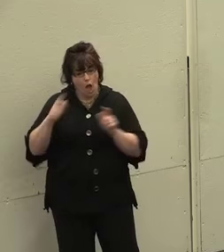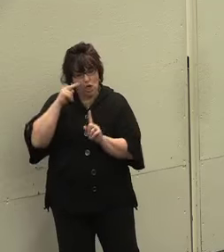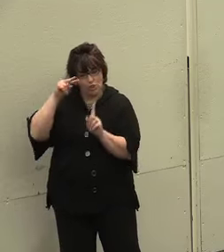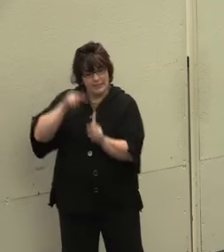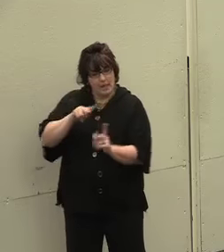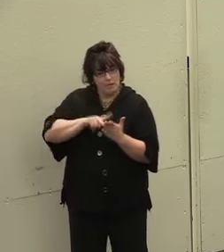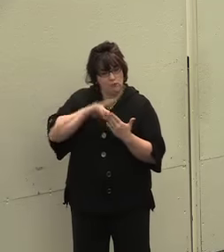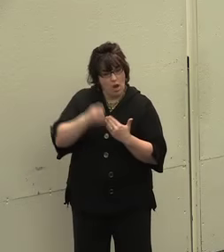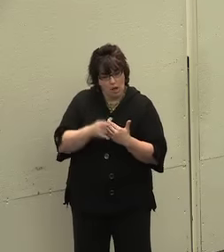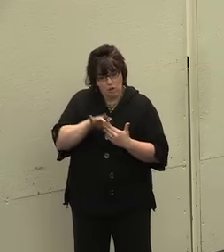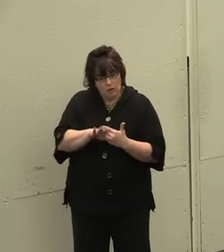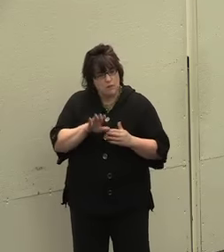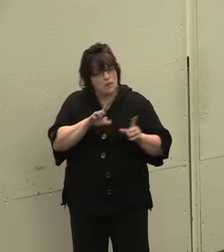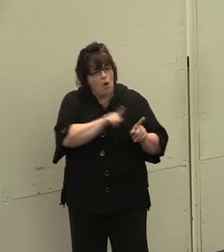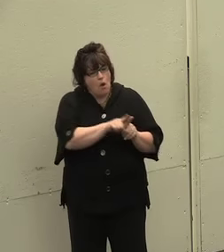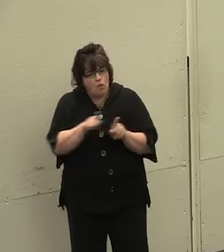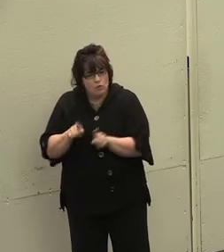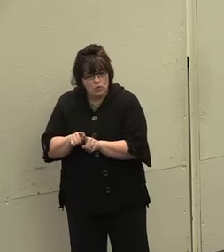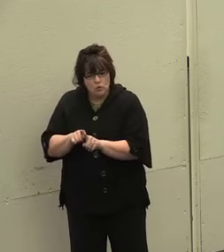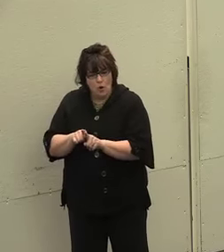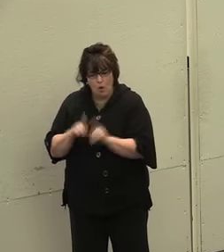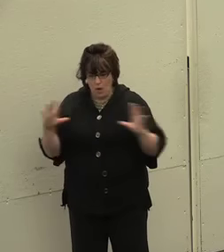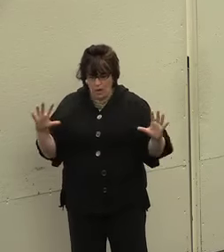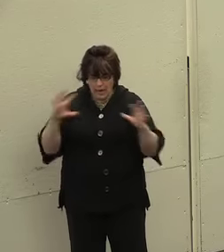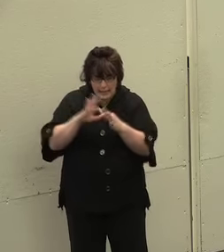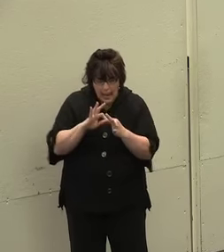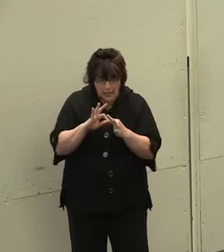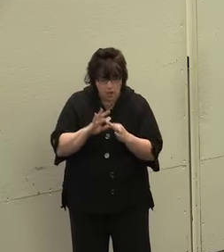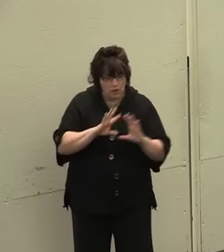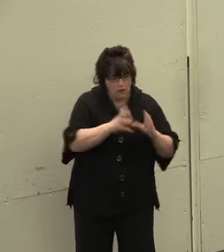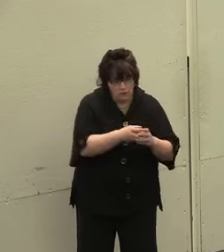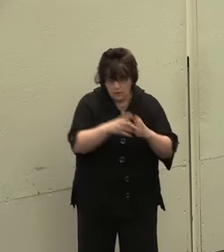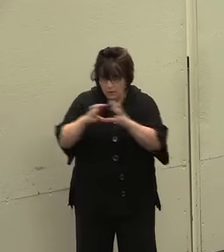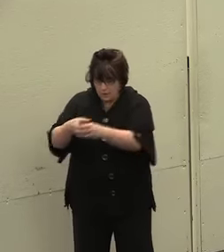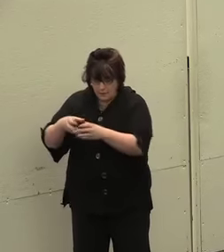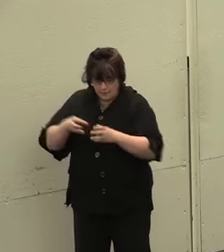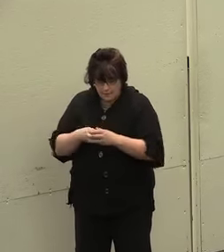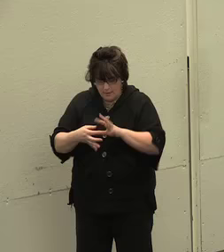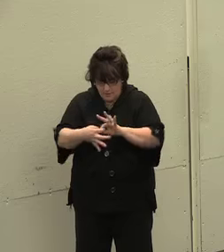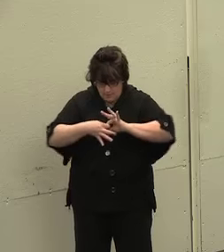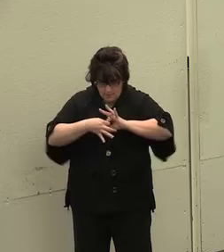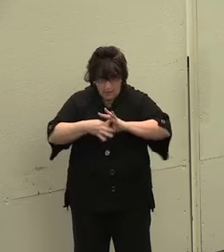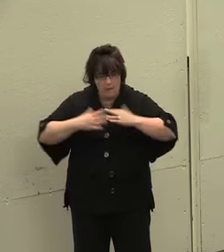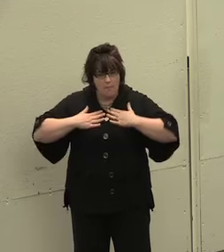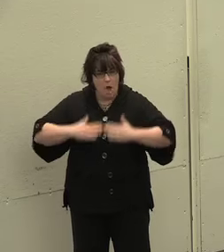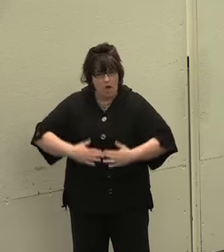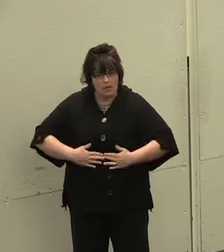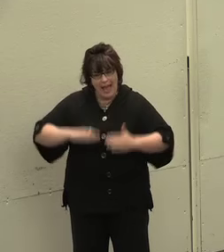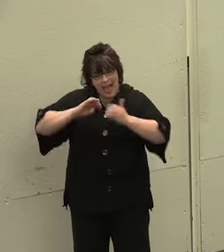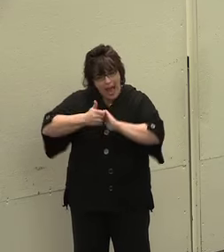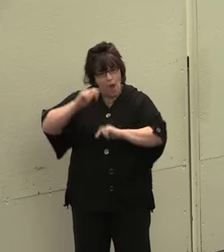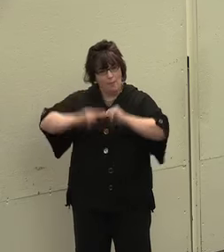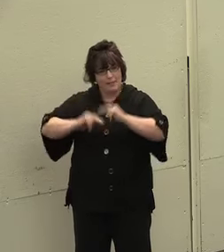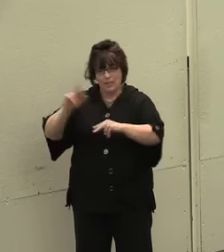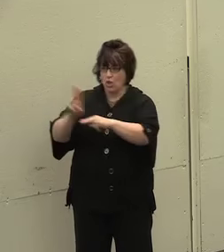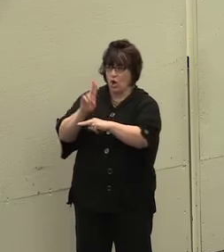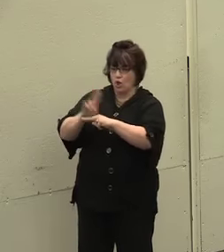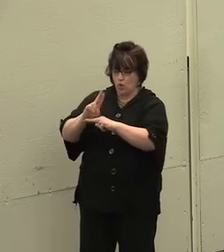also, that this connection to the body in terms of how buildings are used in ways that are really both very